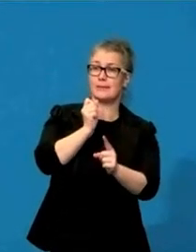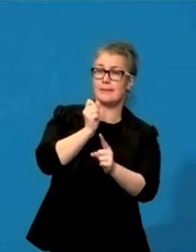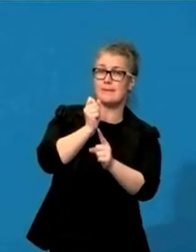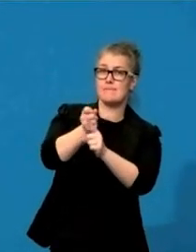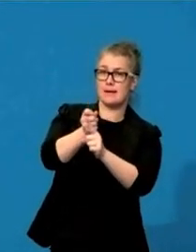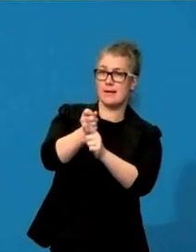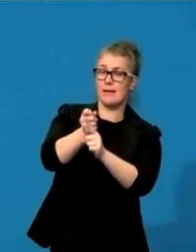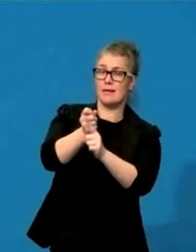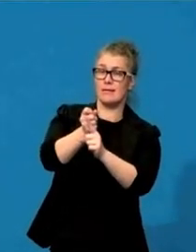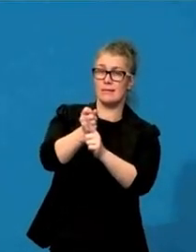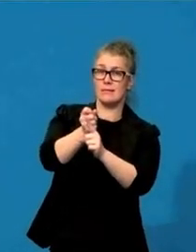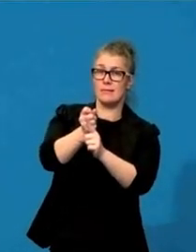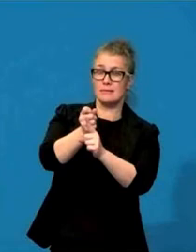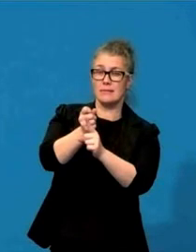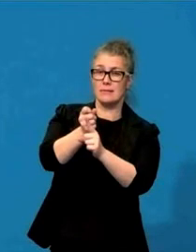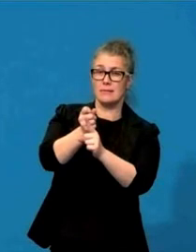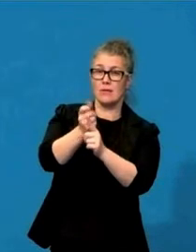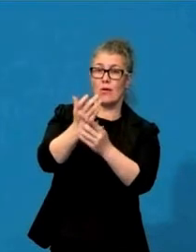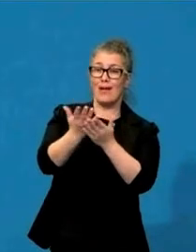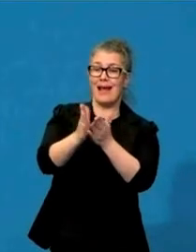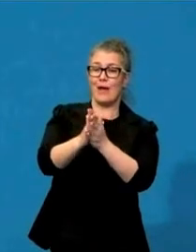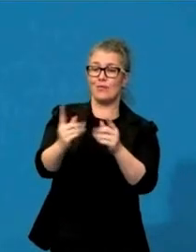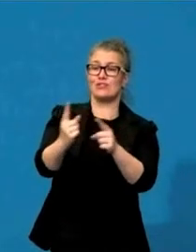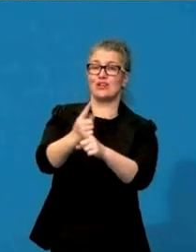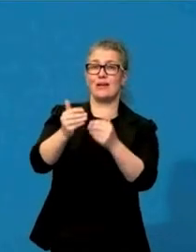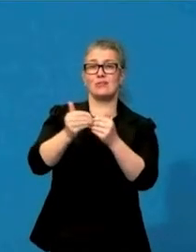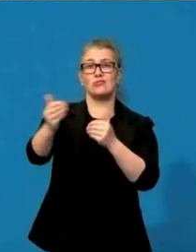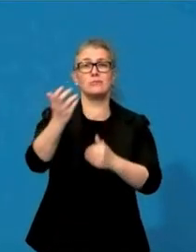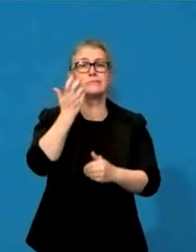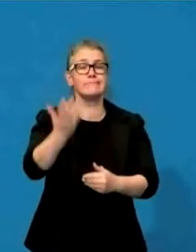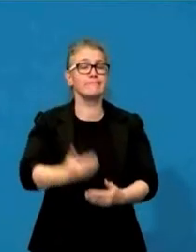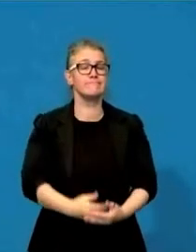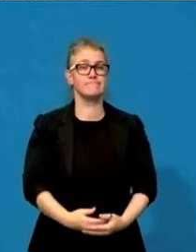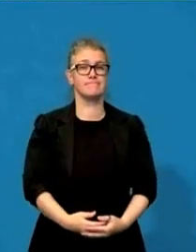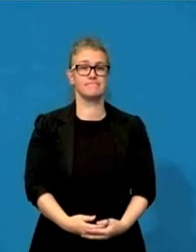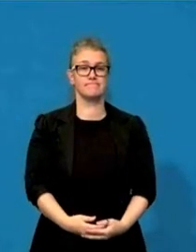on change. MS TARRAGO: Thank you.